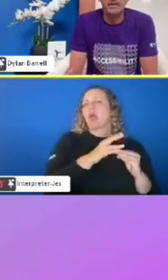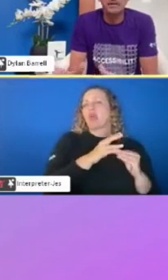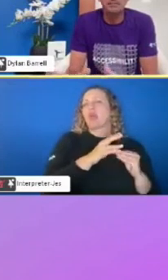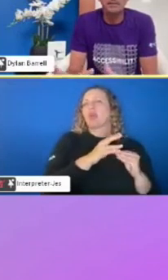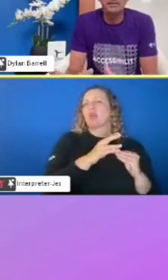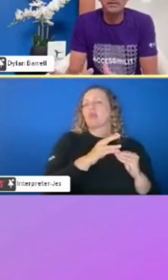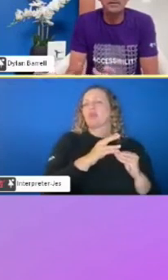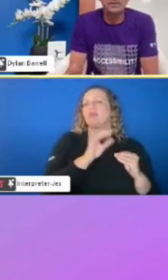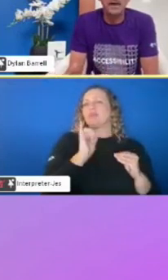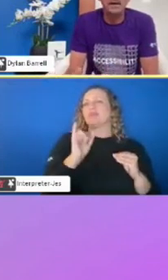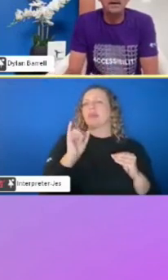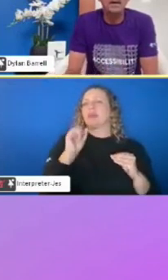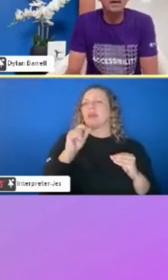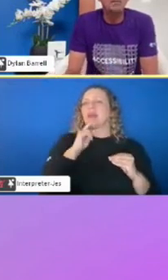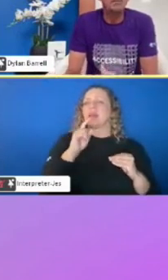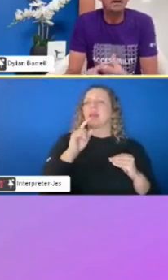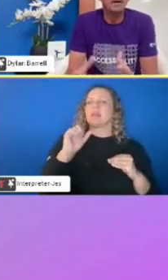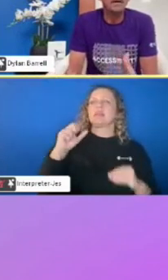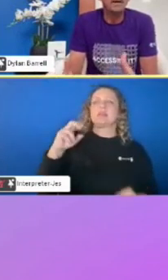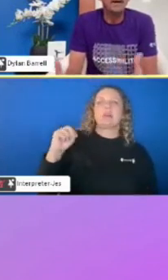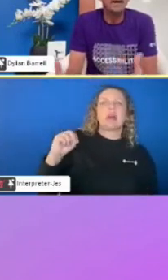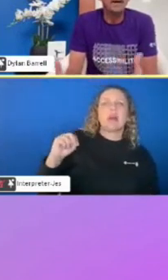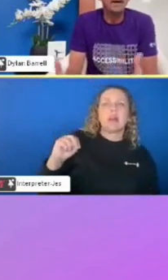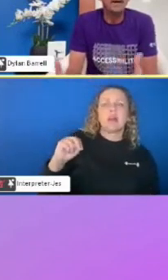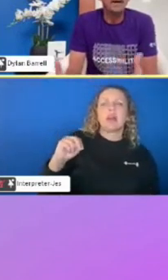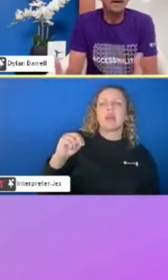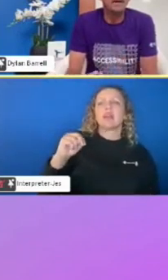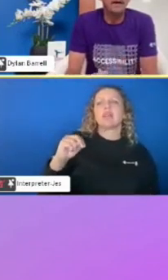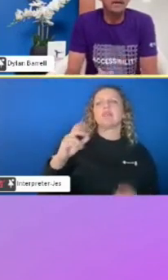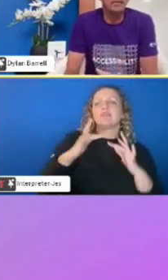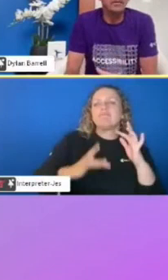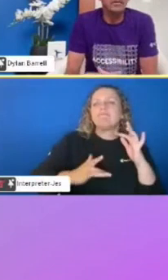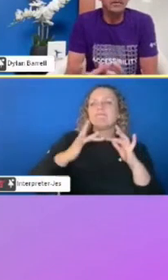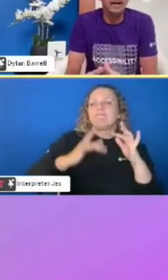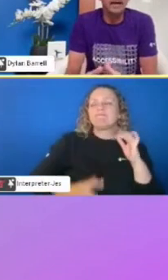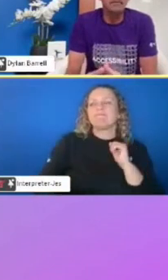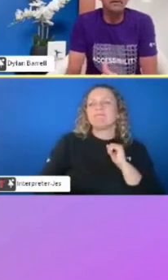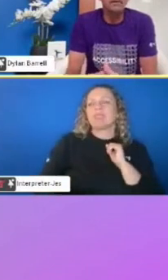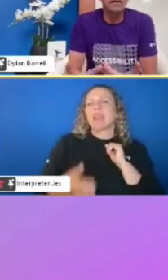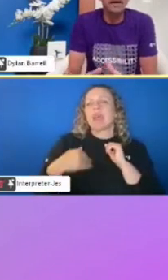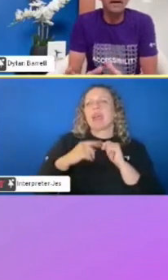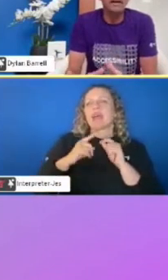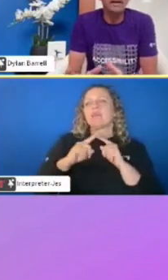that it maps to a span and then it has attributes, one of the attributes is label